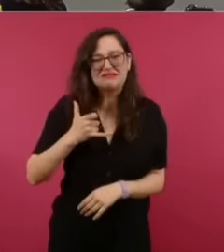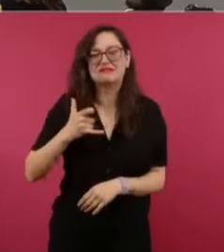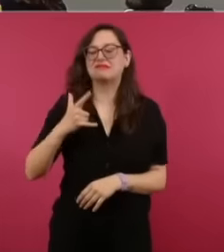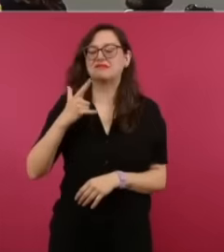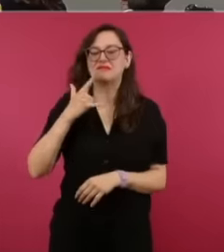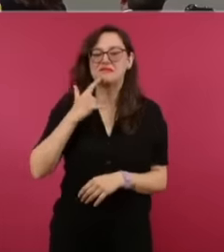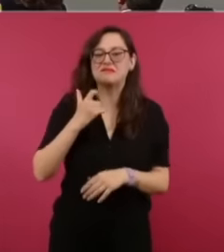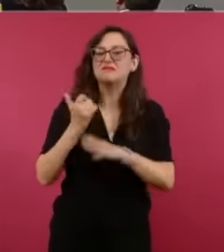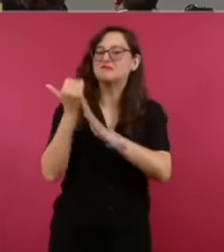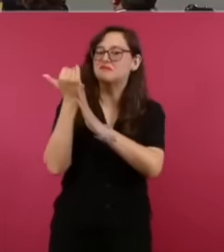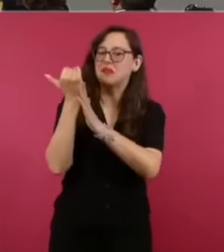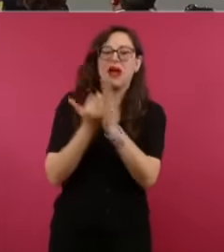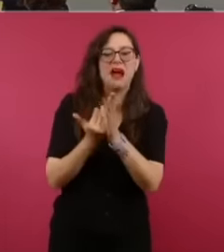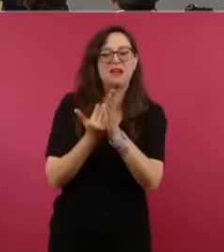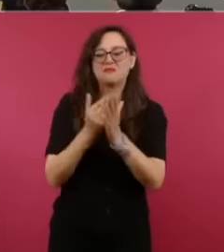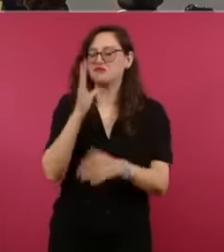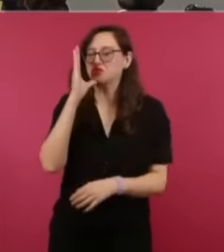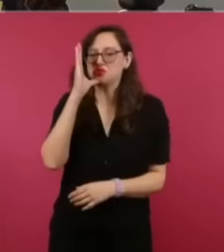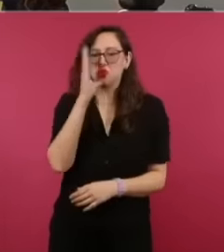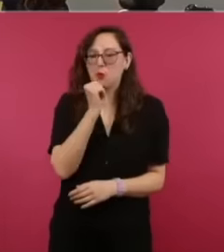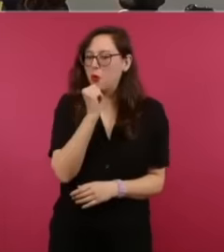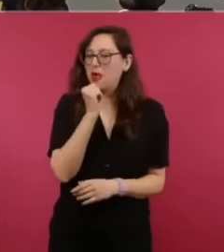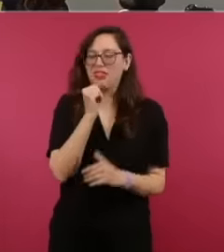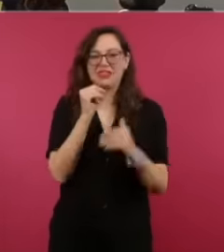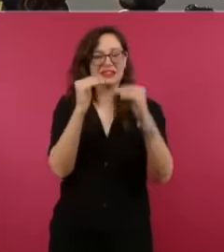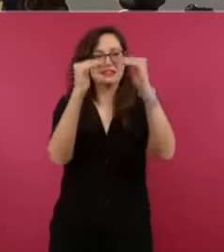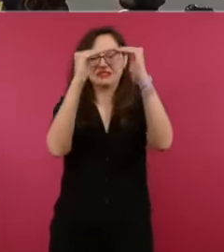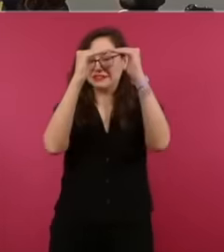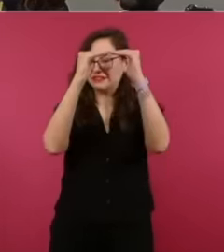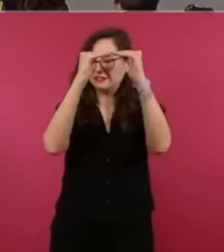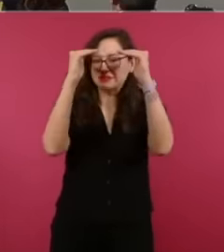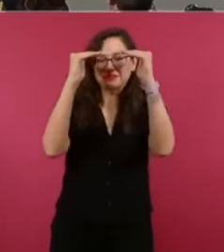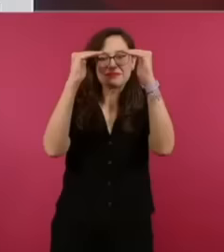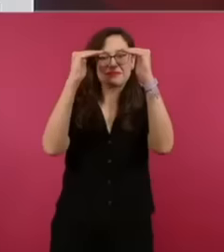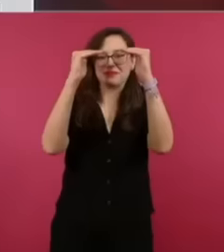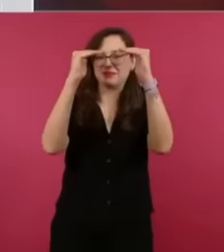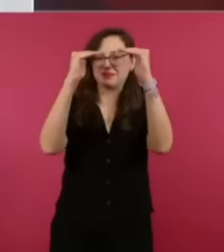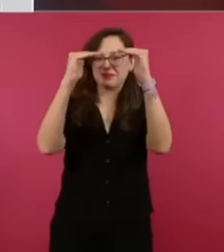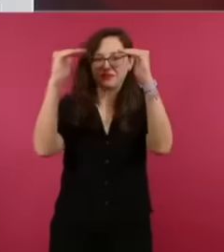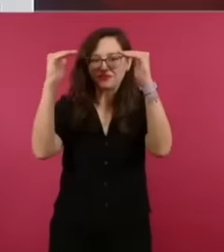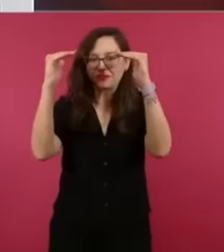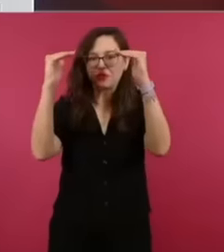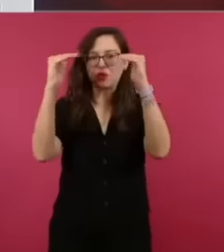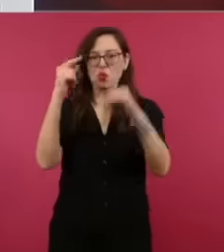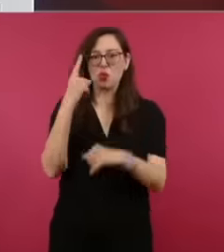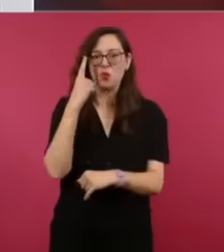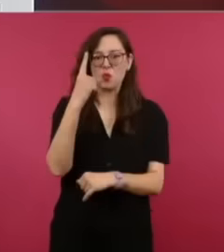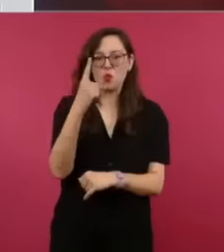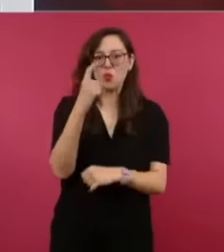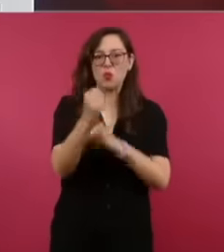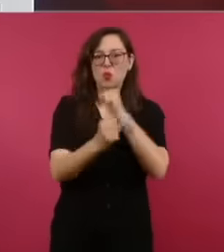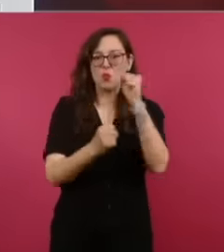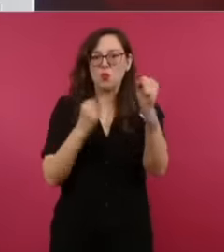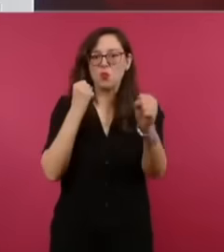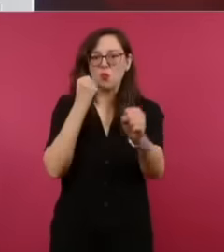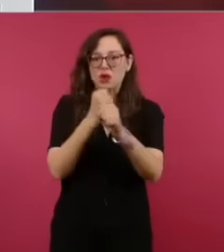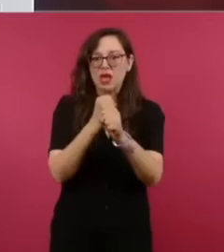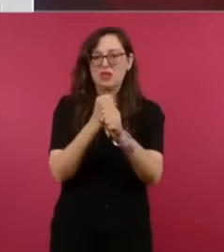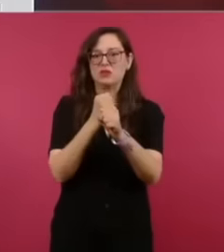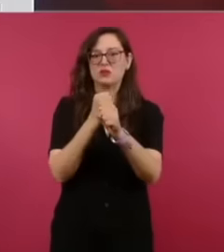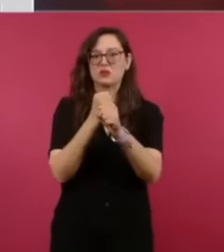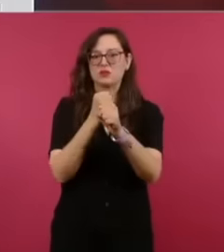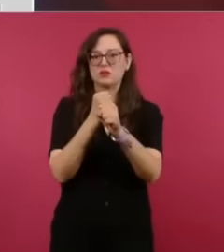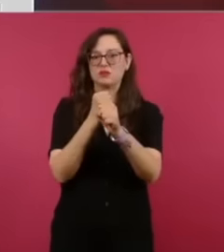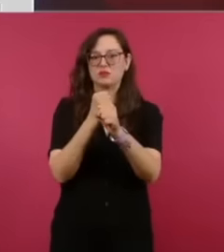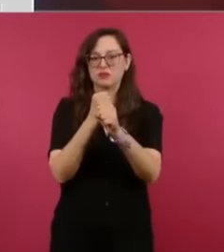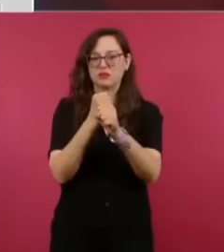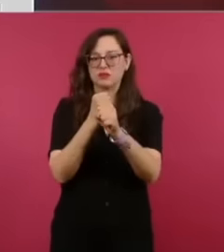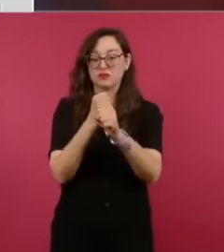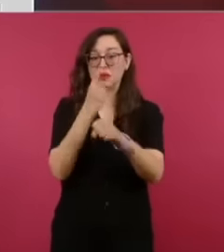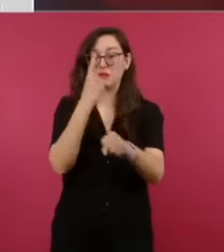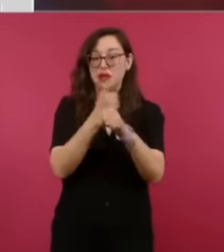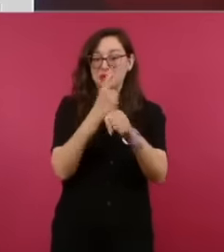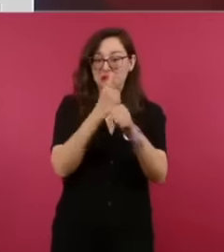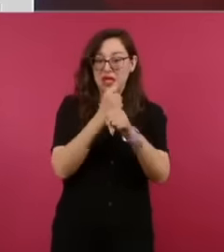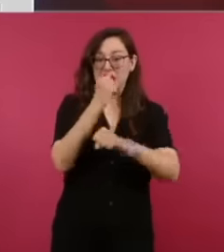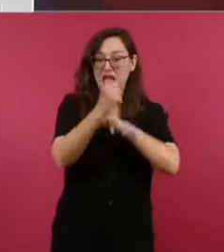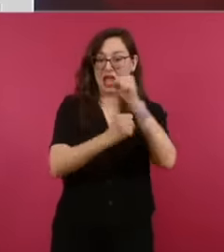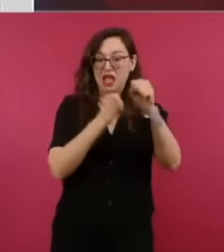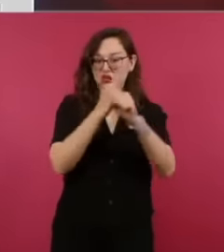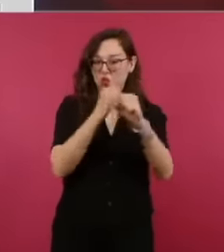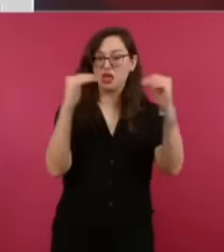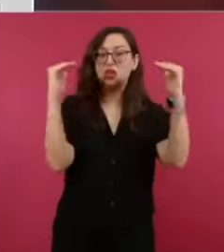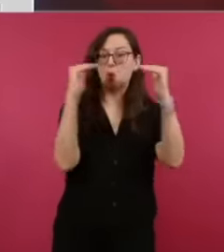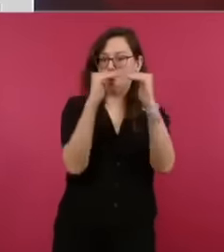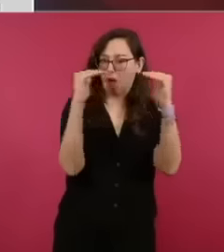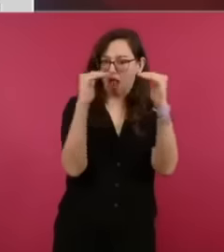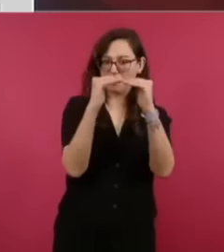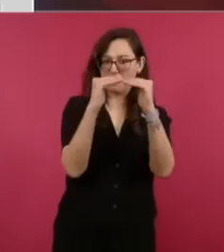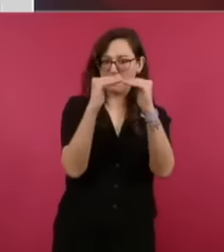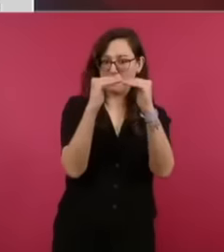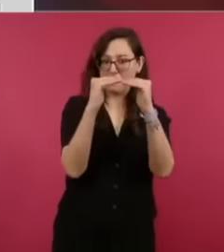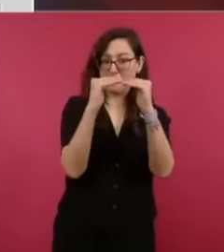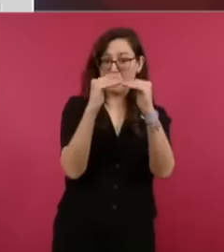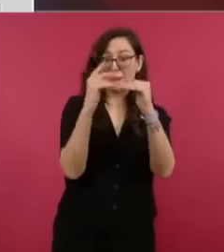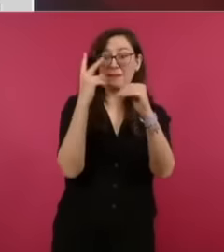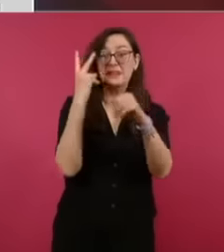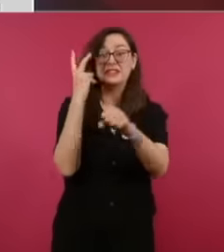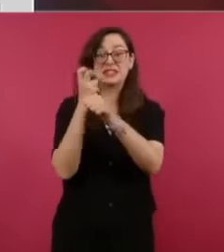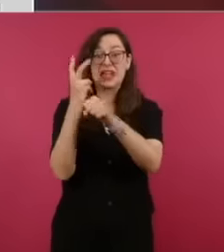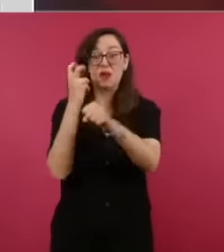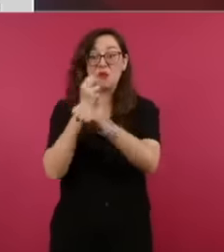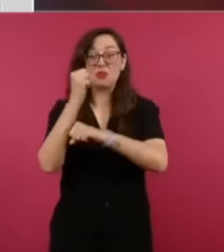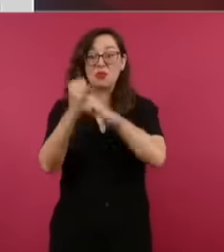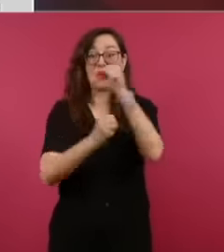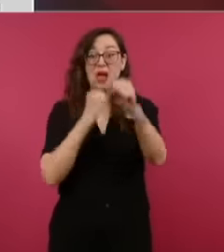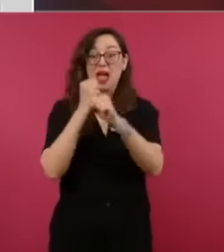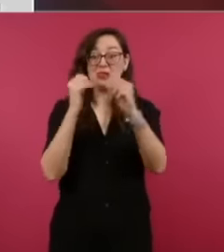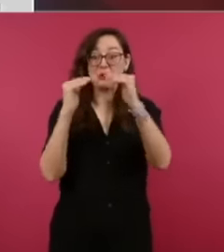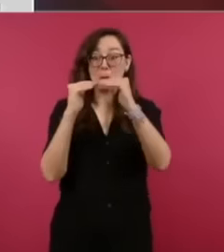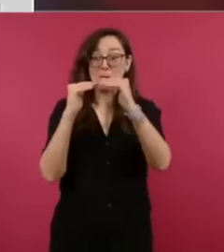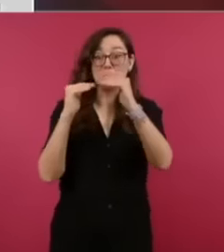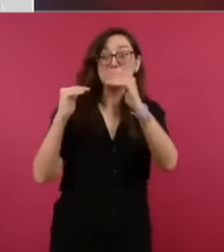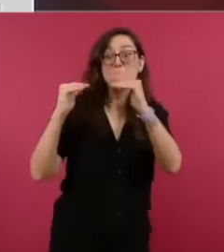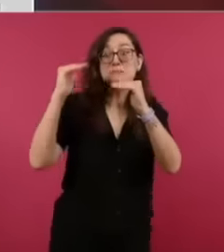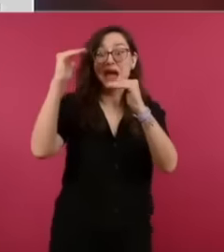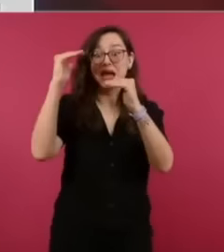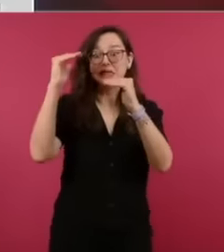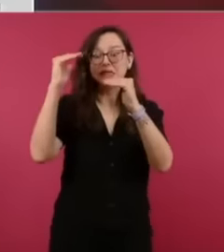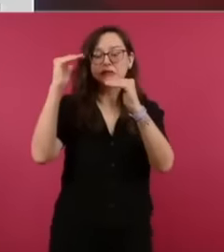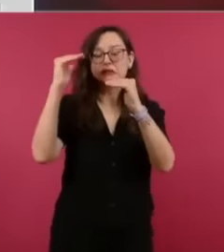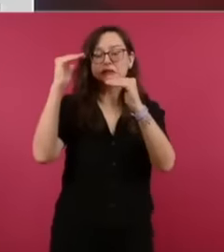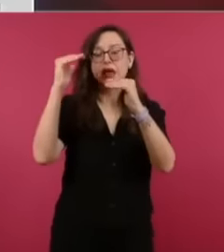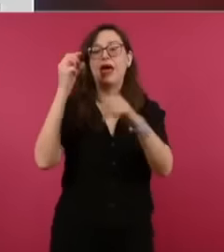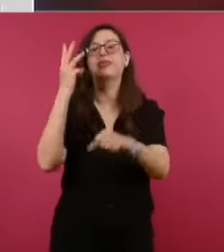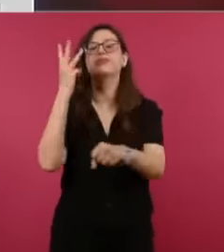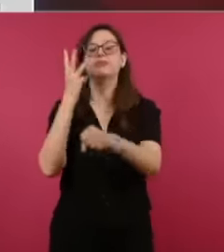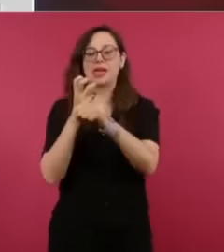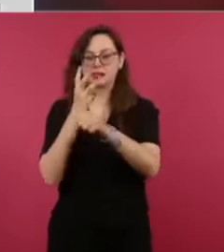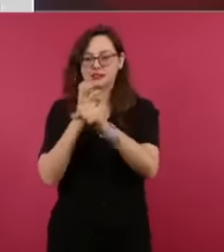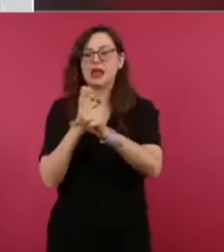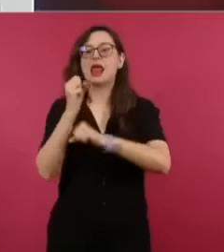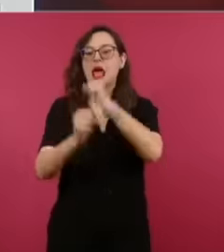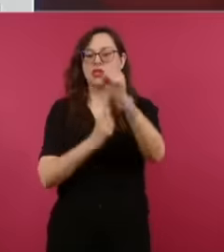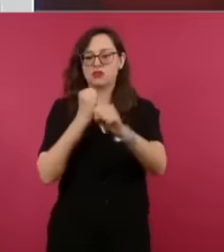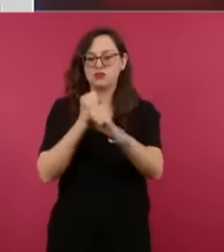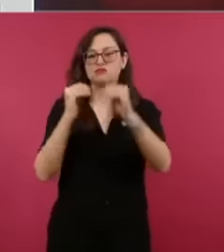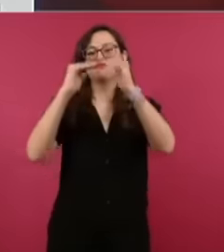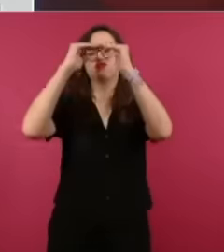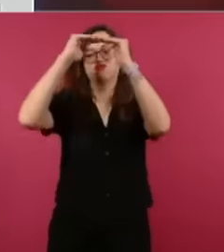here, there was even one of these years that we had more than the 18th and that's when we started to go down and